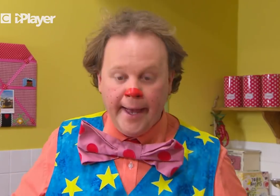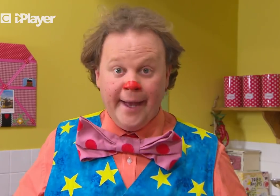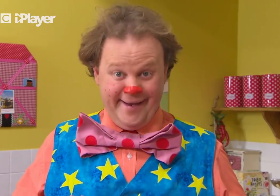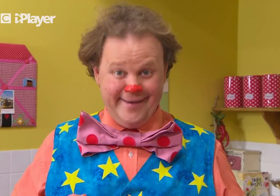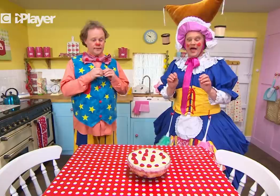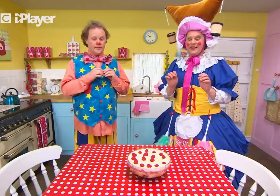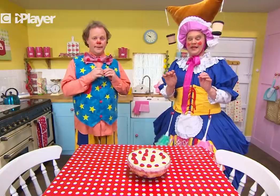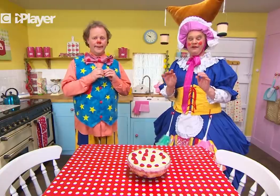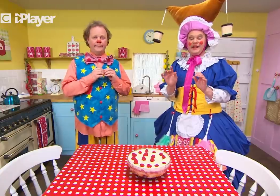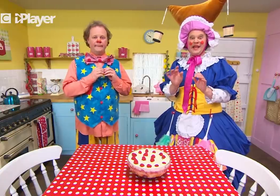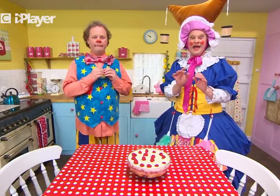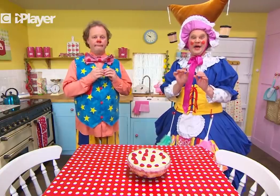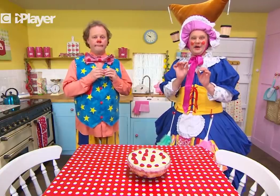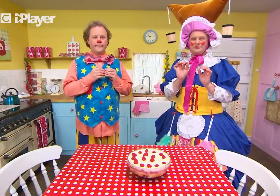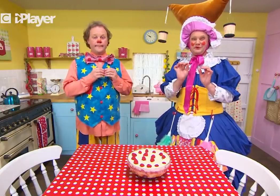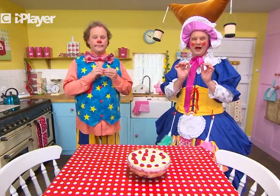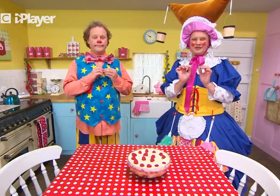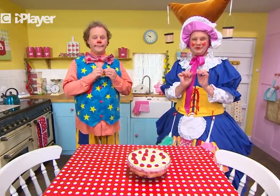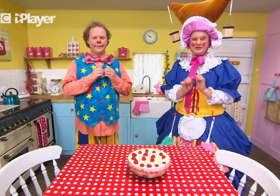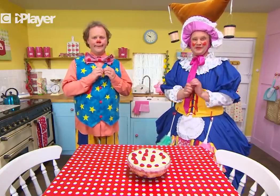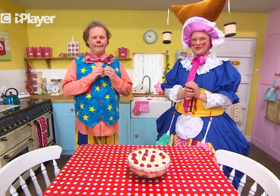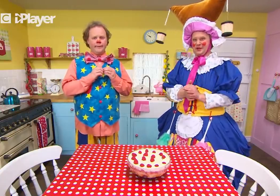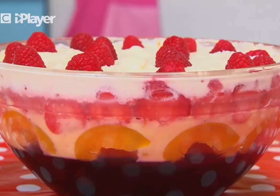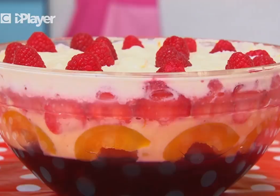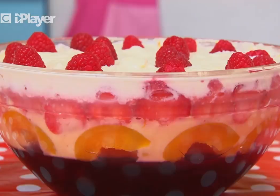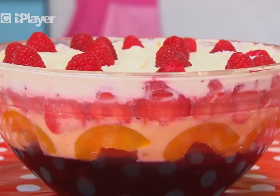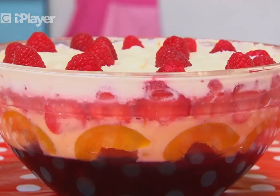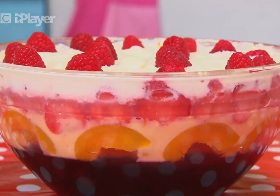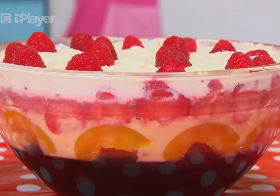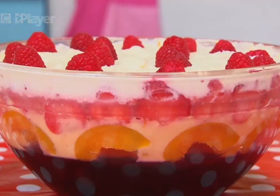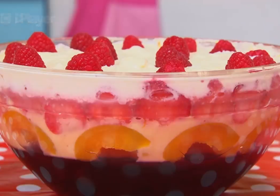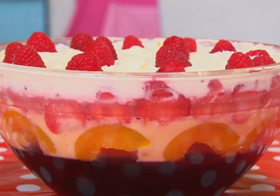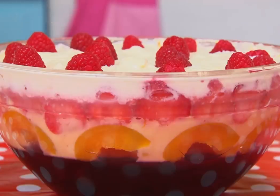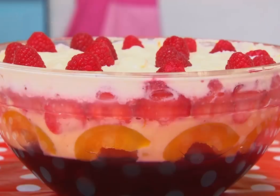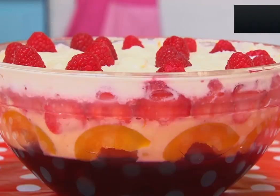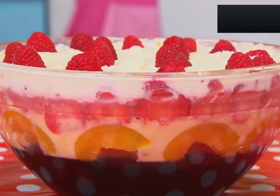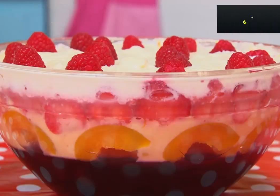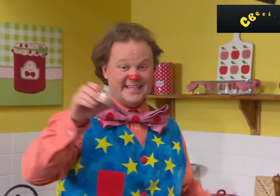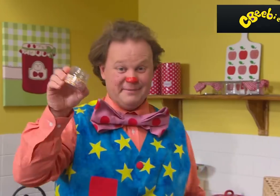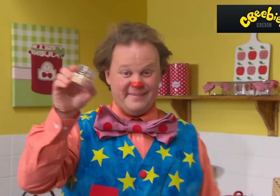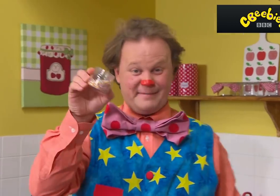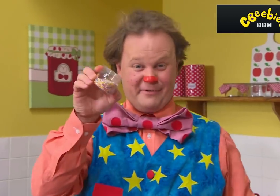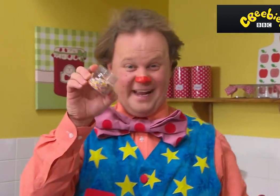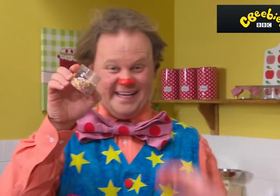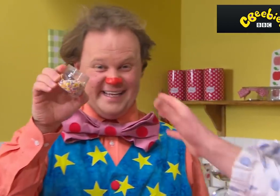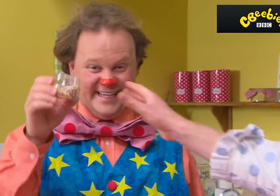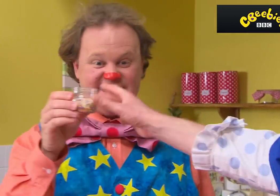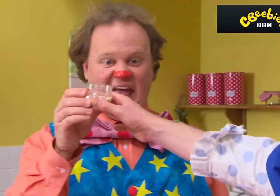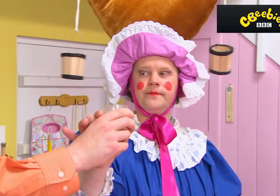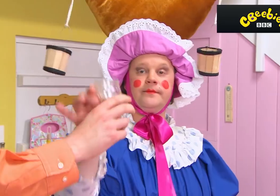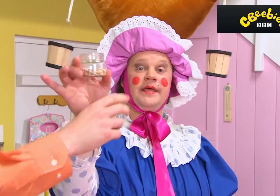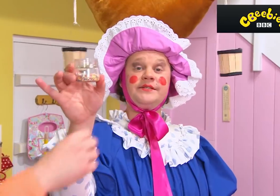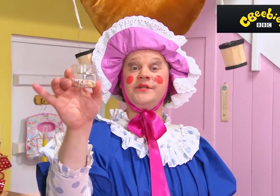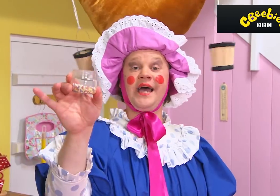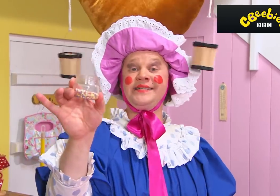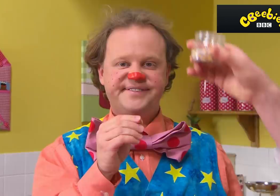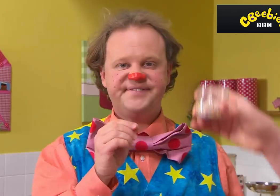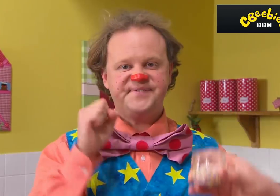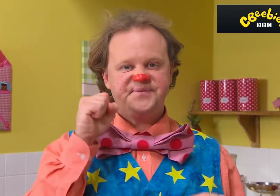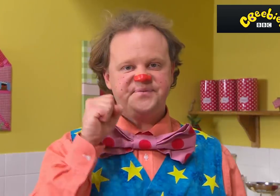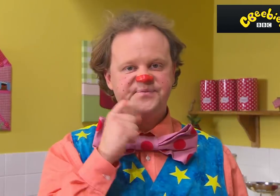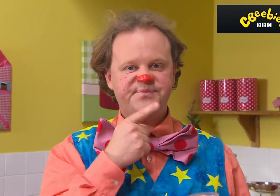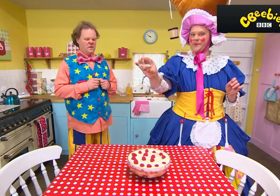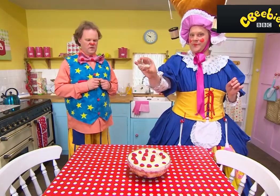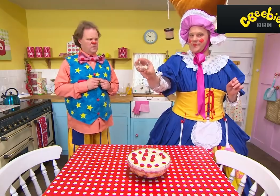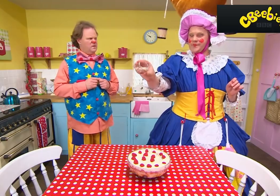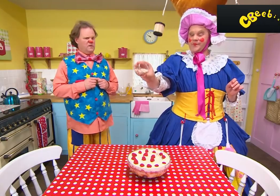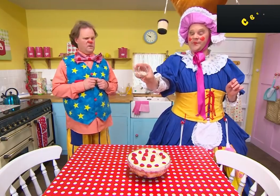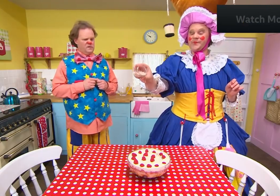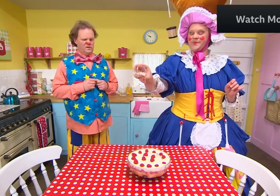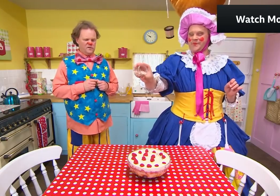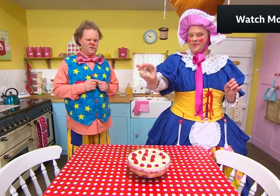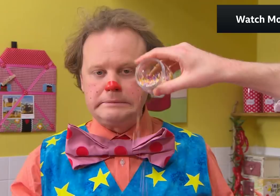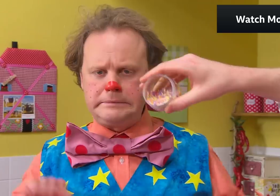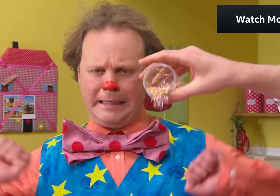cream and then a lovely layer of raspberries on the top it just needs some sprinkles yes good idea